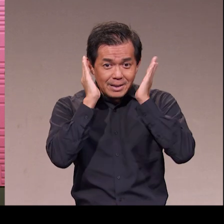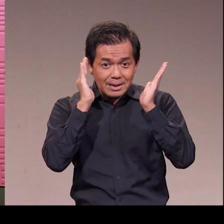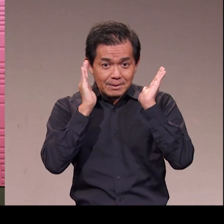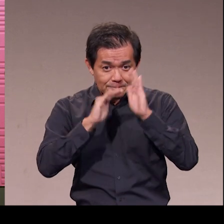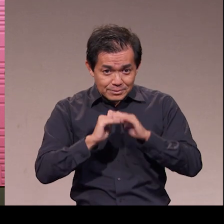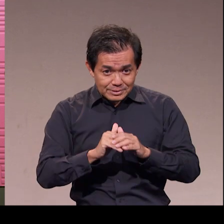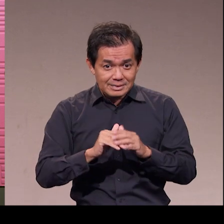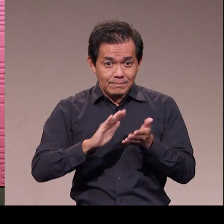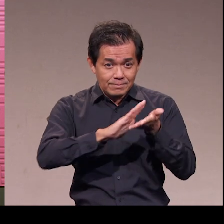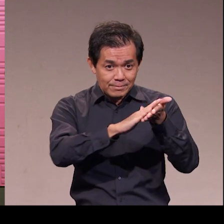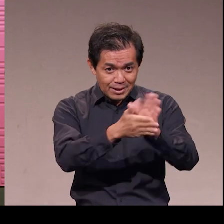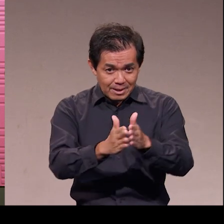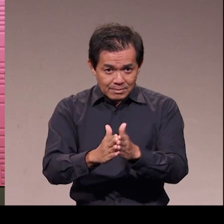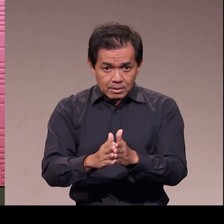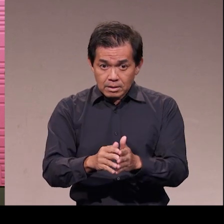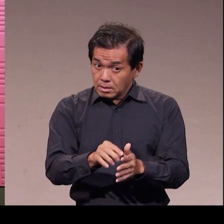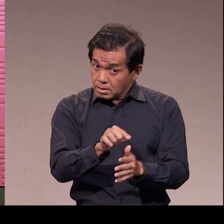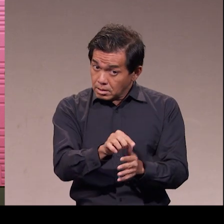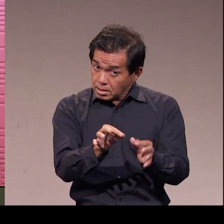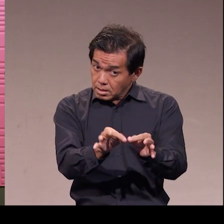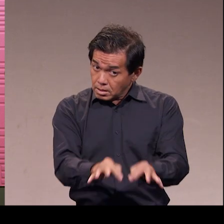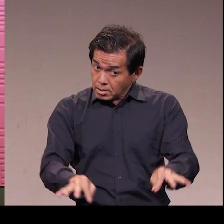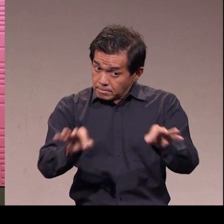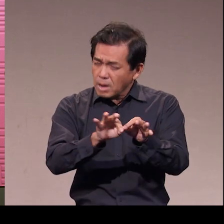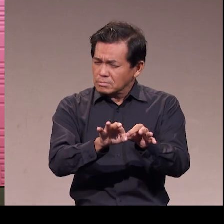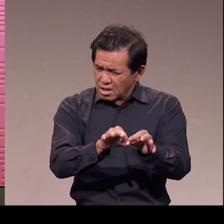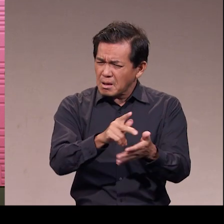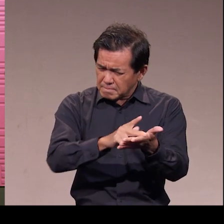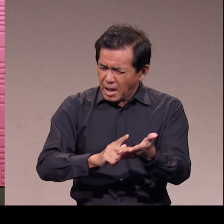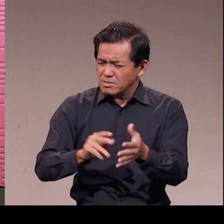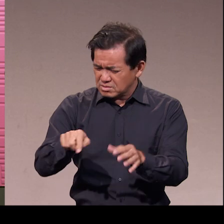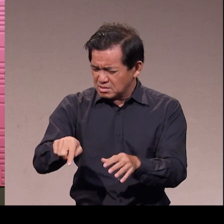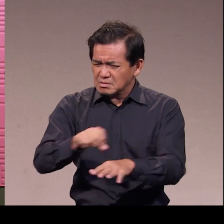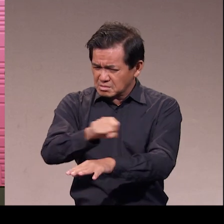an integral part of Singapore and they have contributed significantly to our